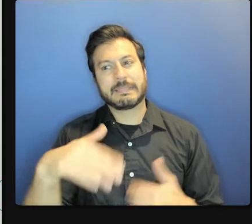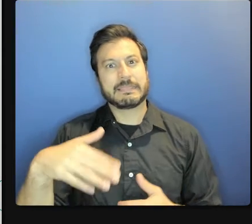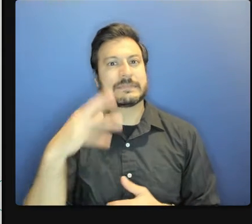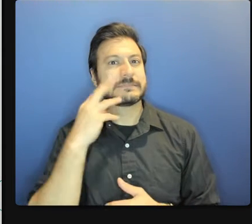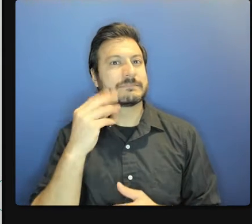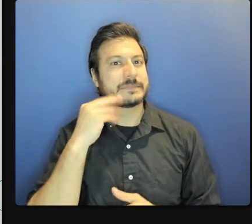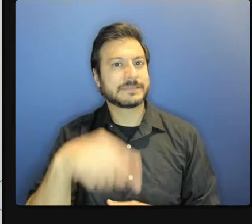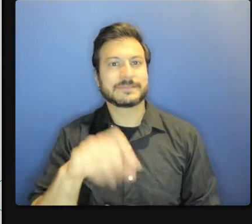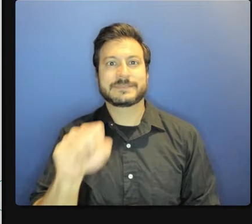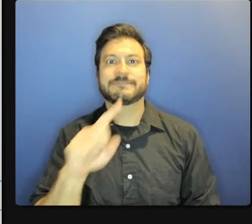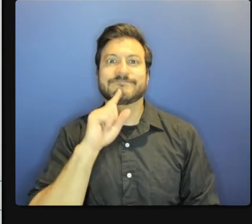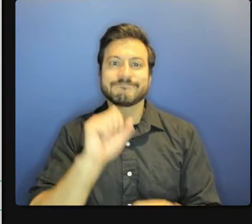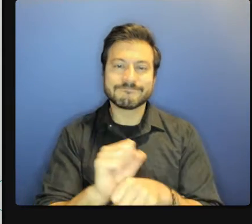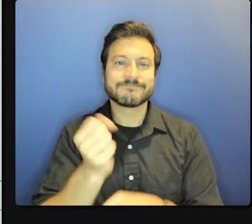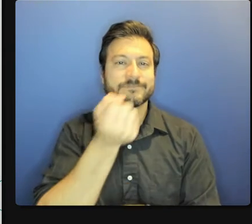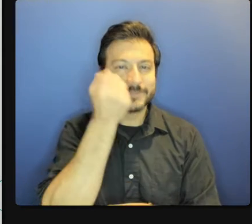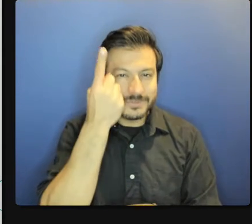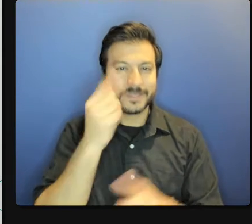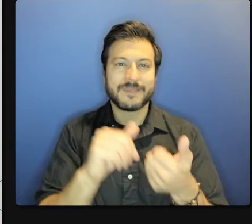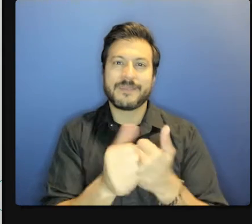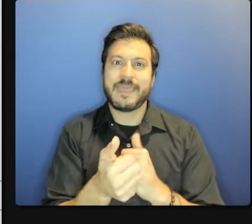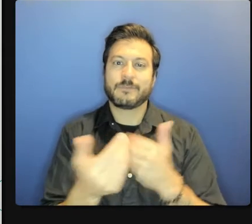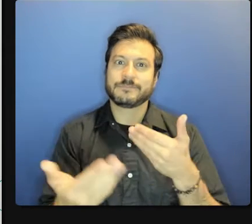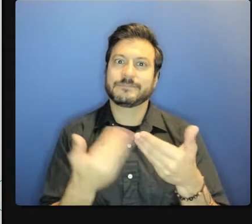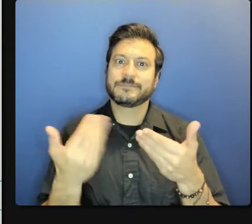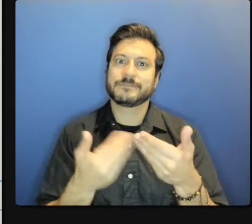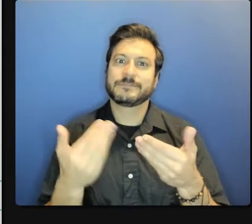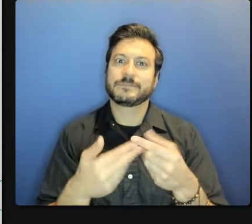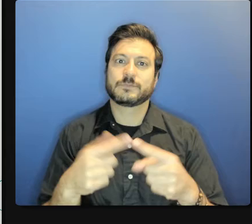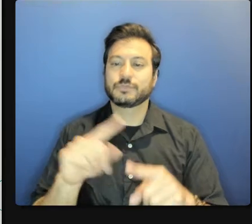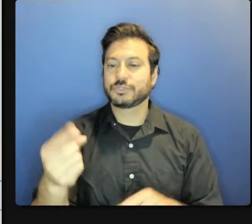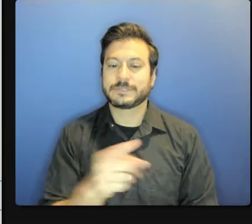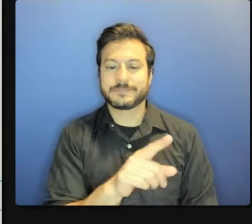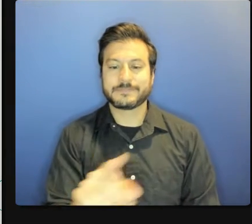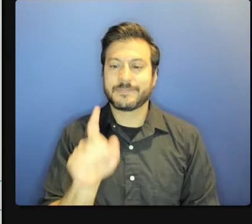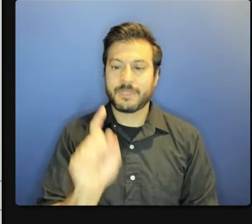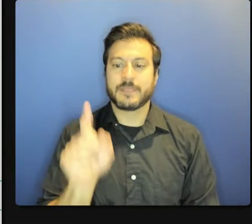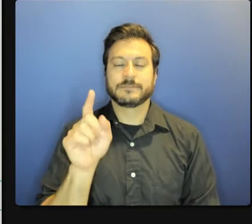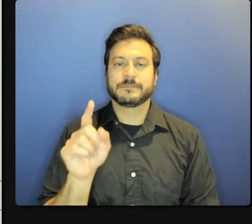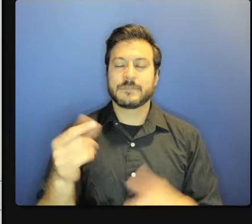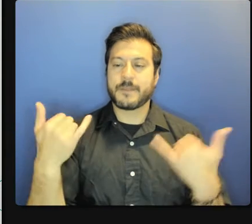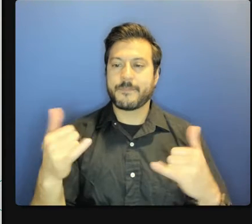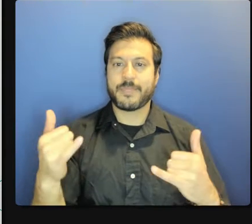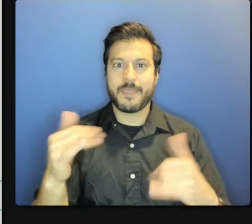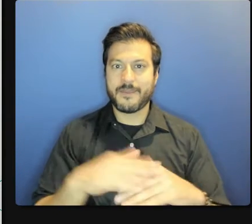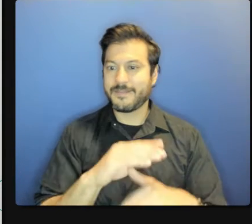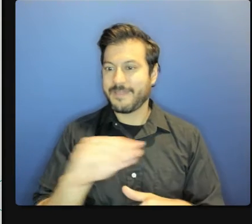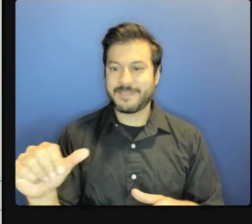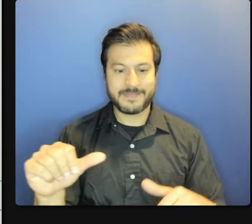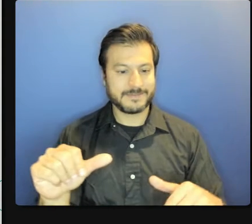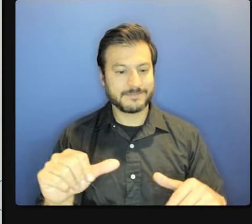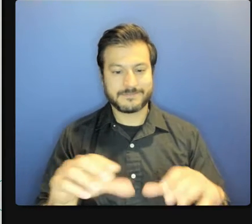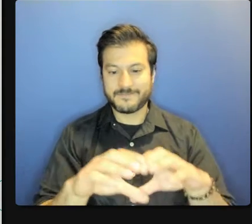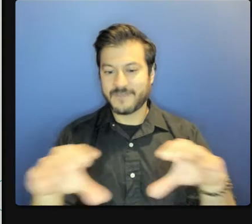who haven't experienced this can actually understand how convenient it is to just click and play on any device.